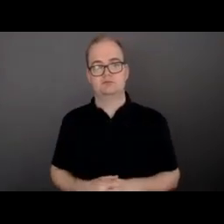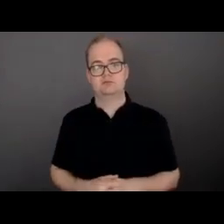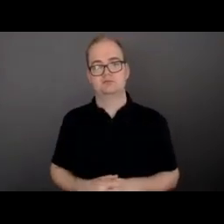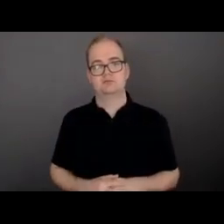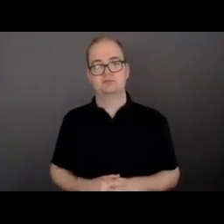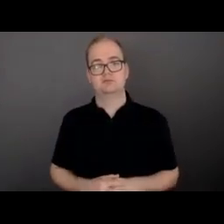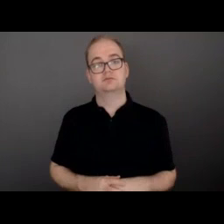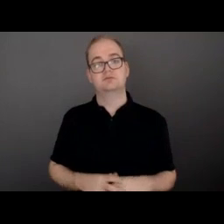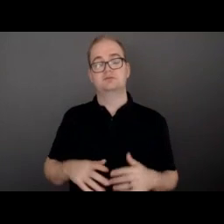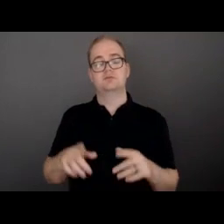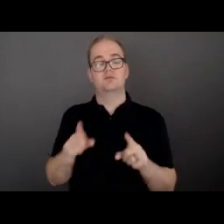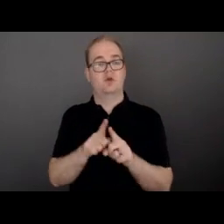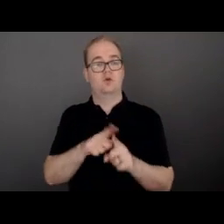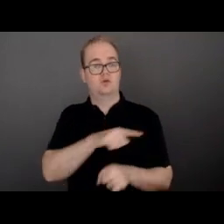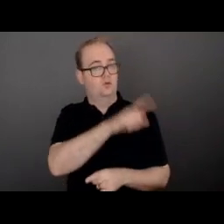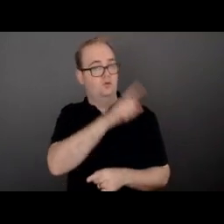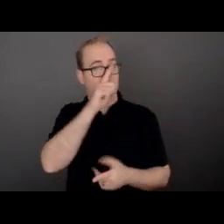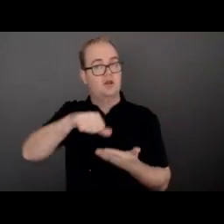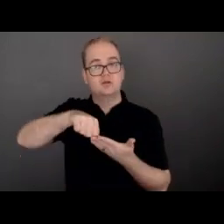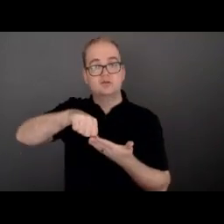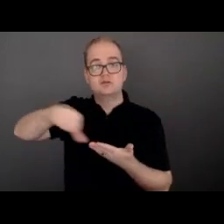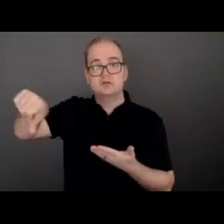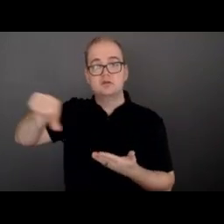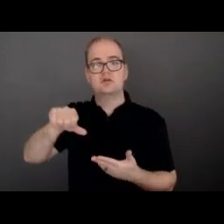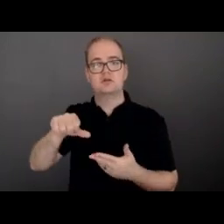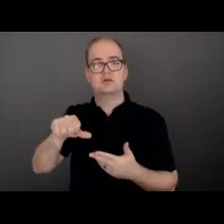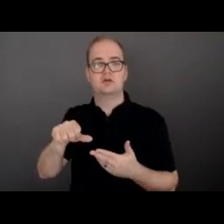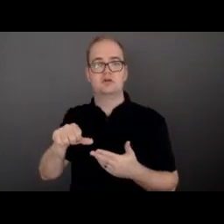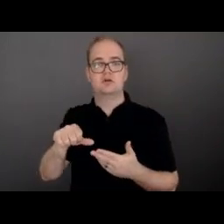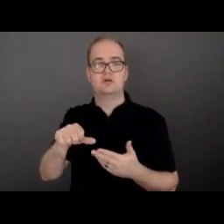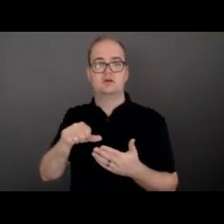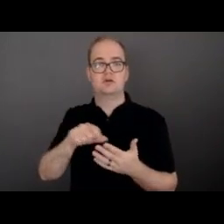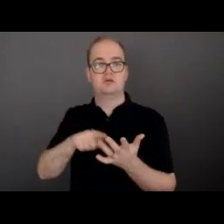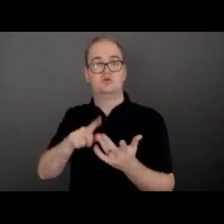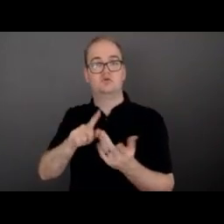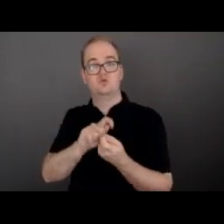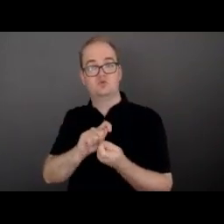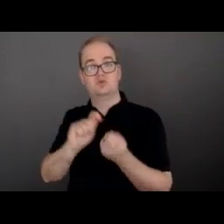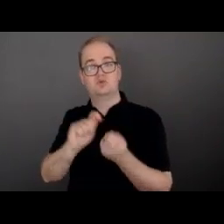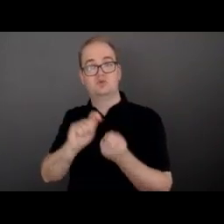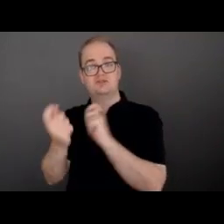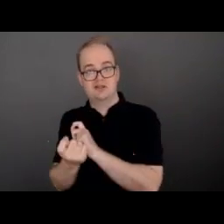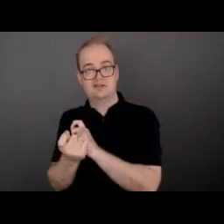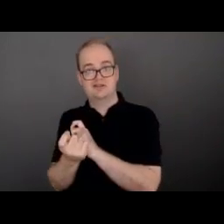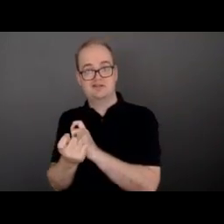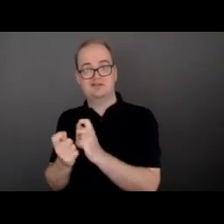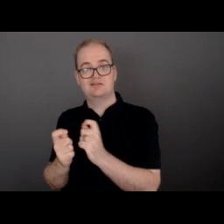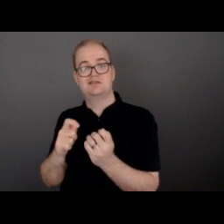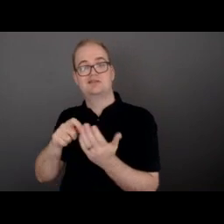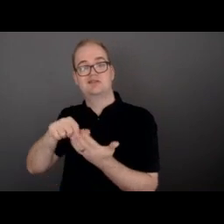And they can also apply to vary the order where they are listed as the respondent or